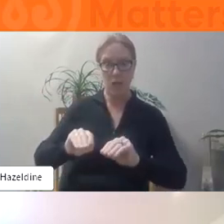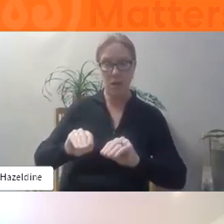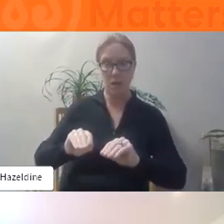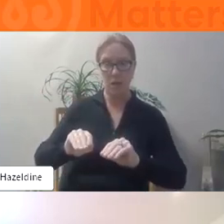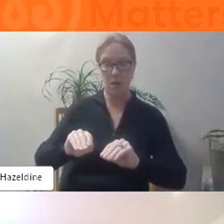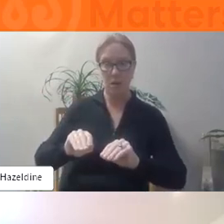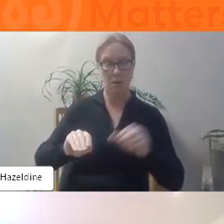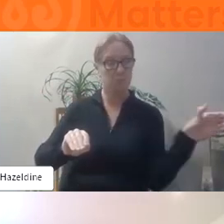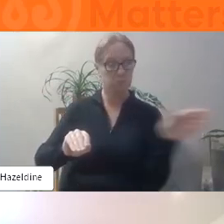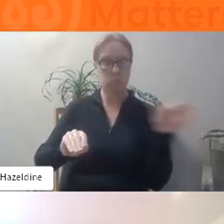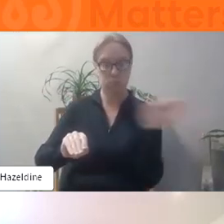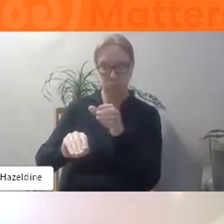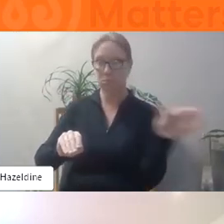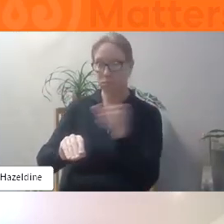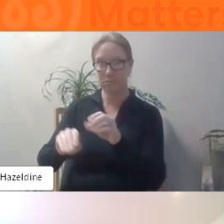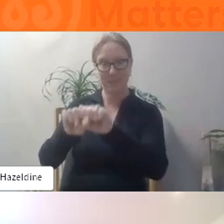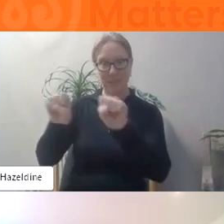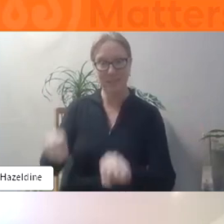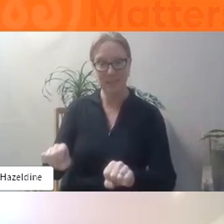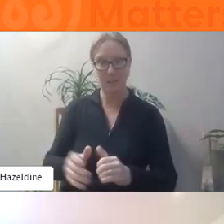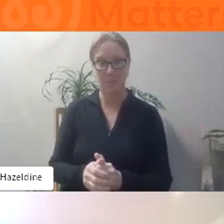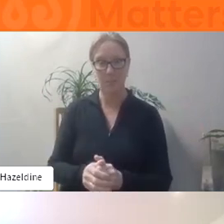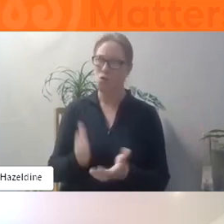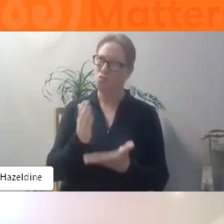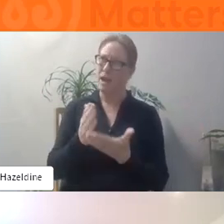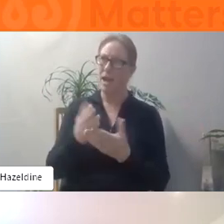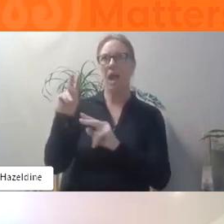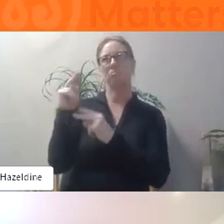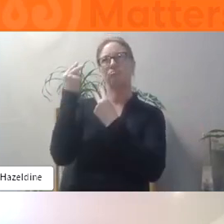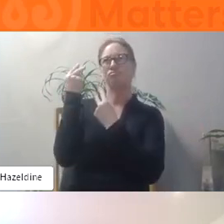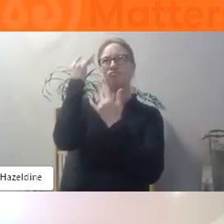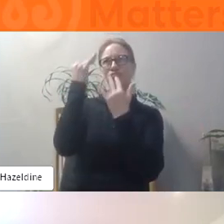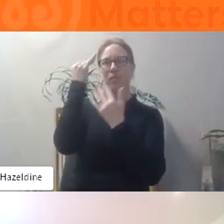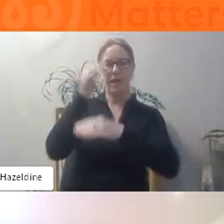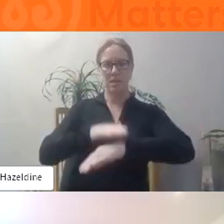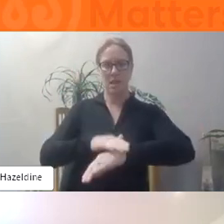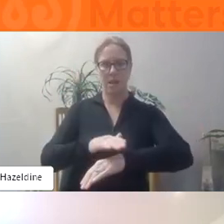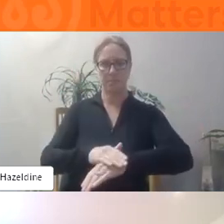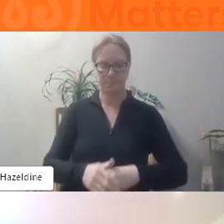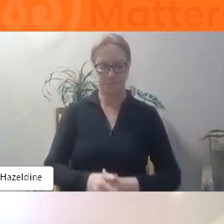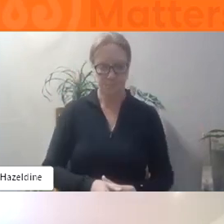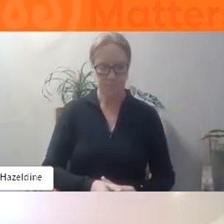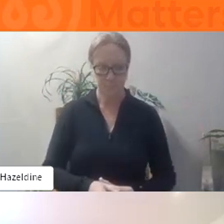system. And I often think back about that time and think I didn't